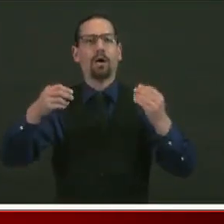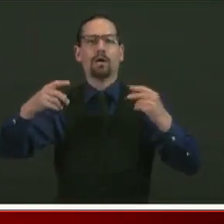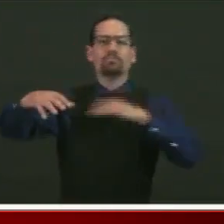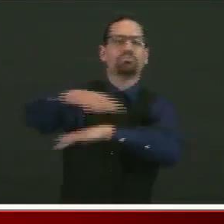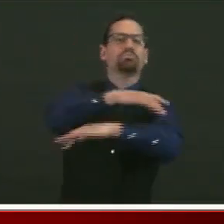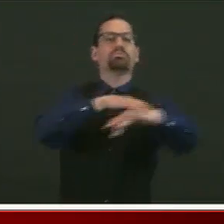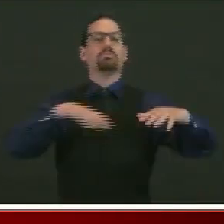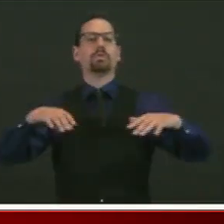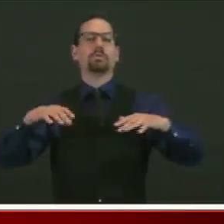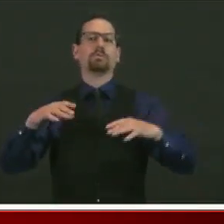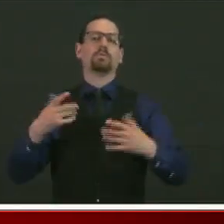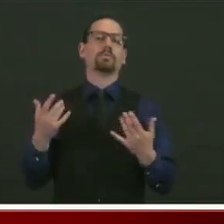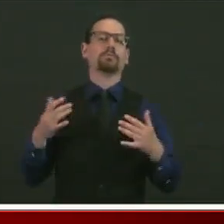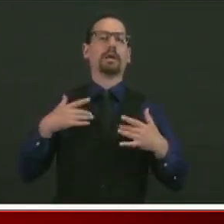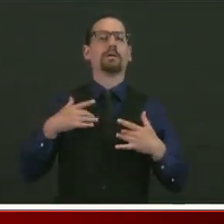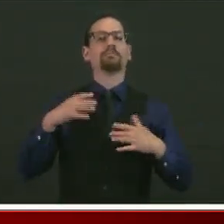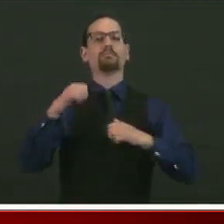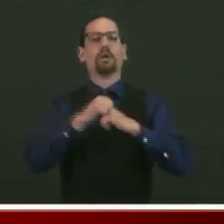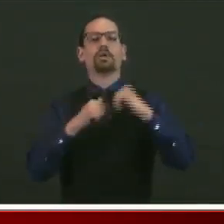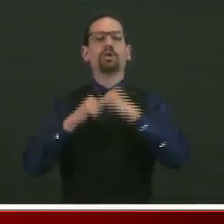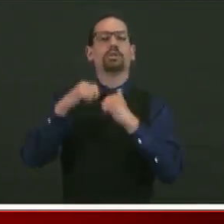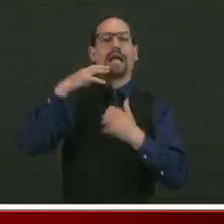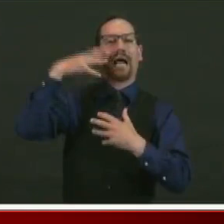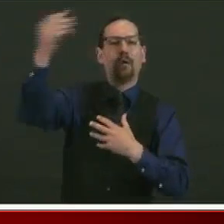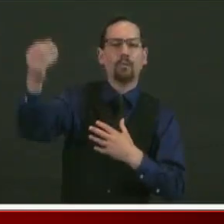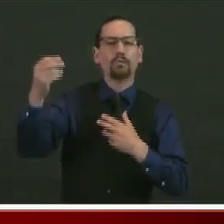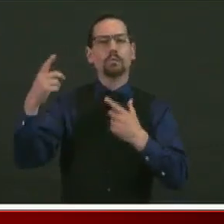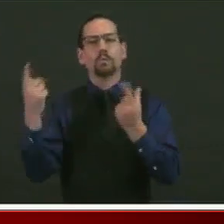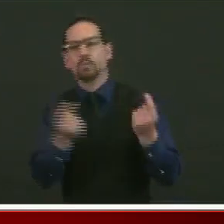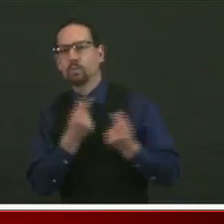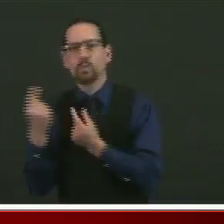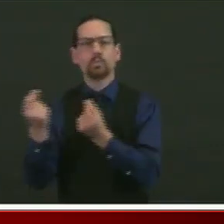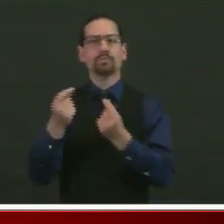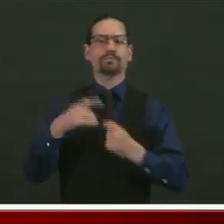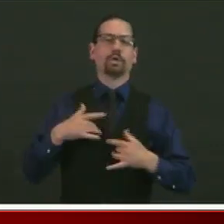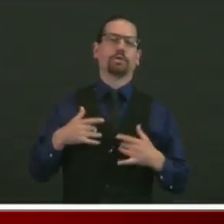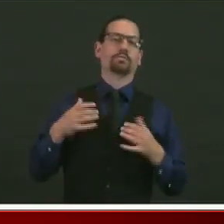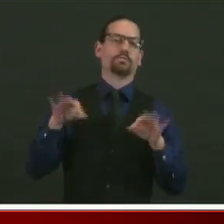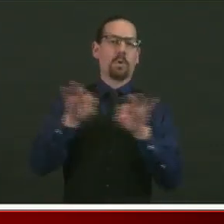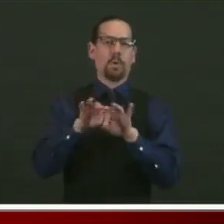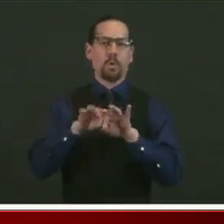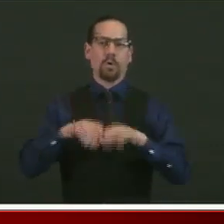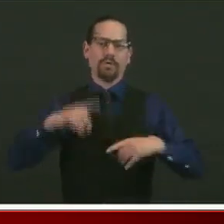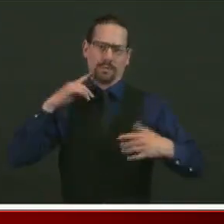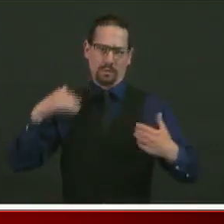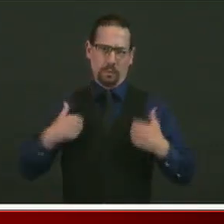THEY LIKE ROUTINE. THESE THINGS ARE HELPFUL, TOO. THIS HAS BEEN A CHALLENGING TIME